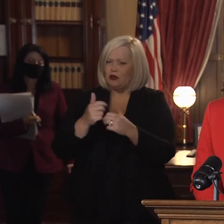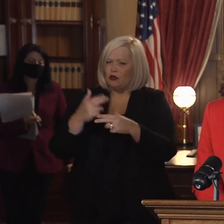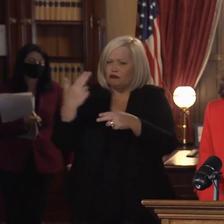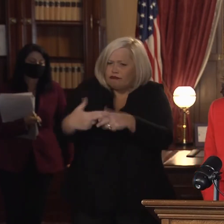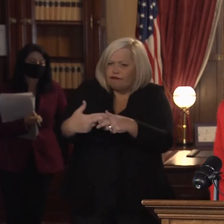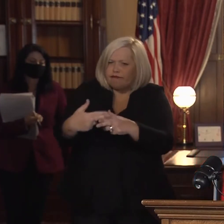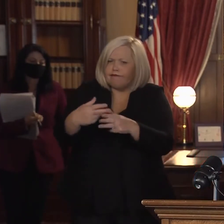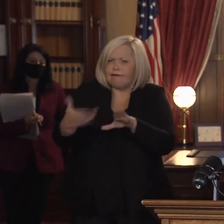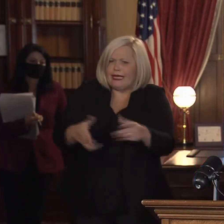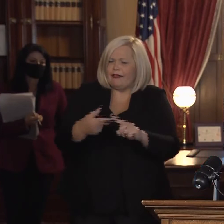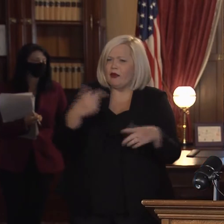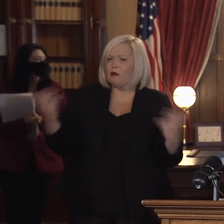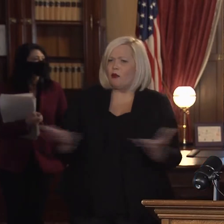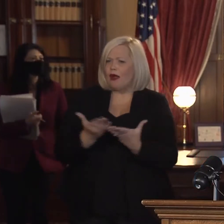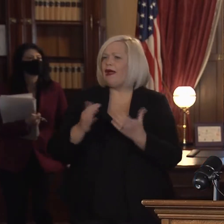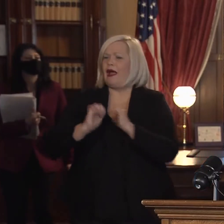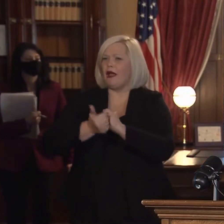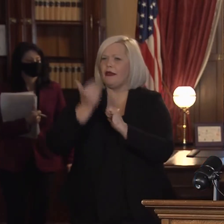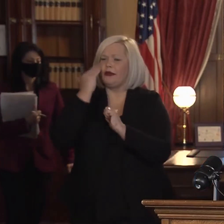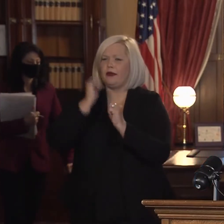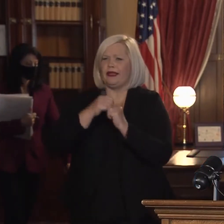CAUSE OF DEATH WHEN A PERSON